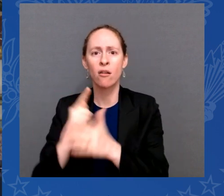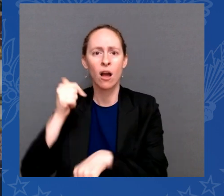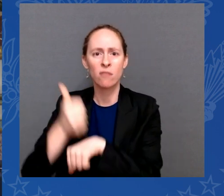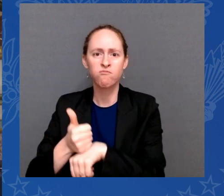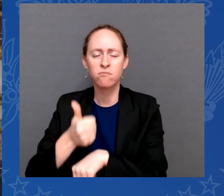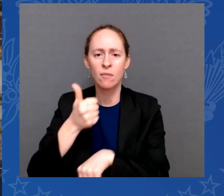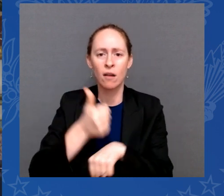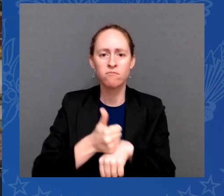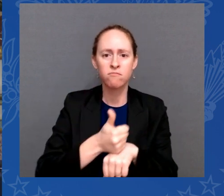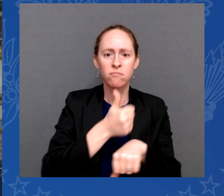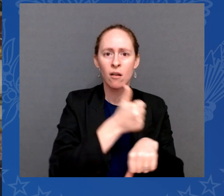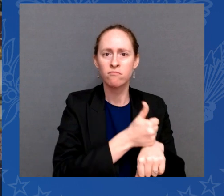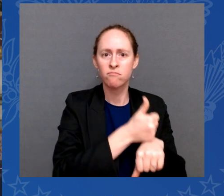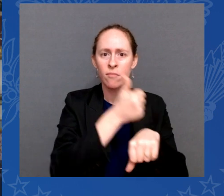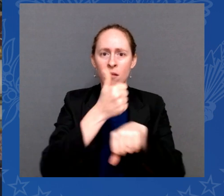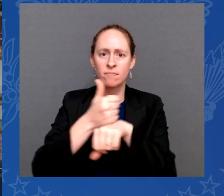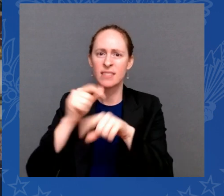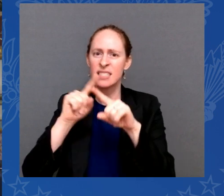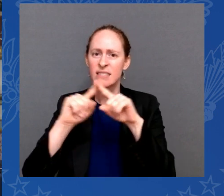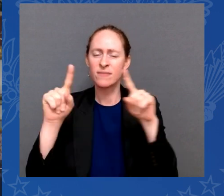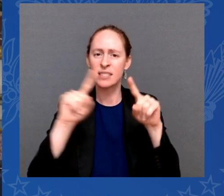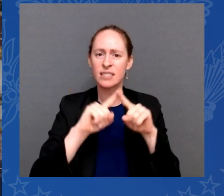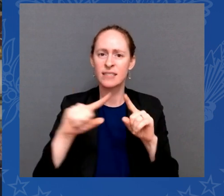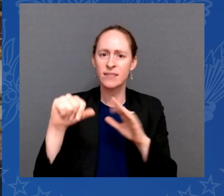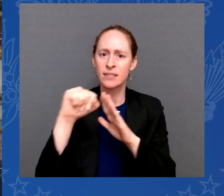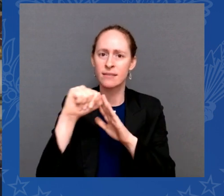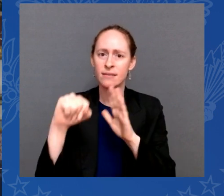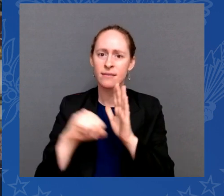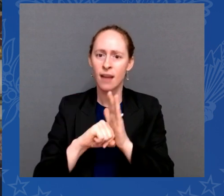different approaches in different states to this issue,